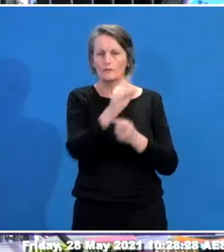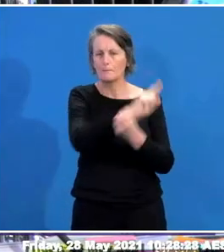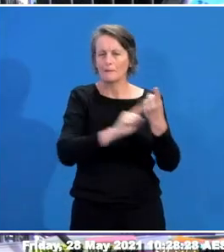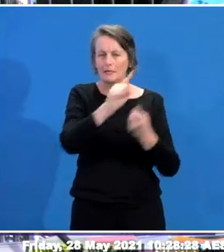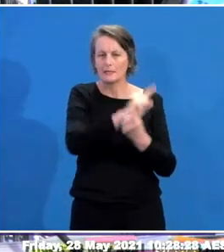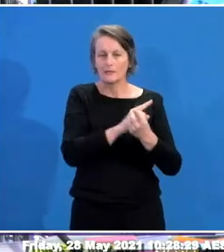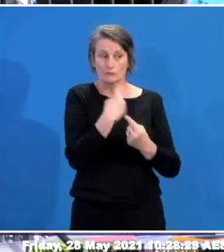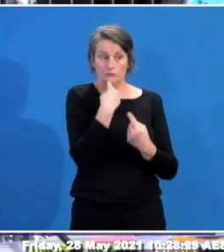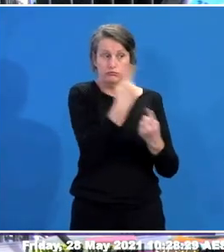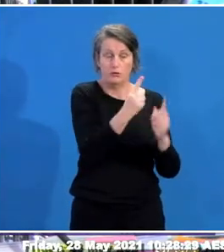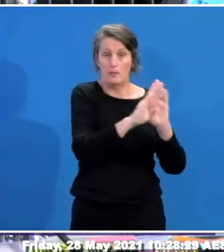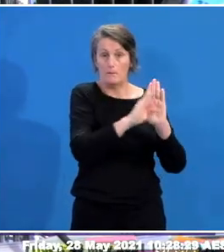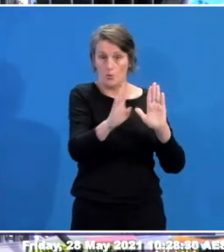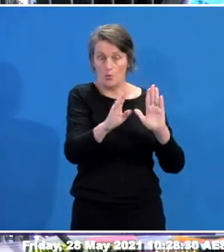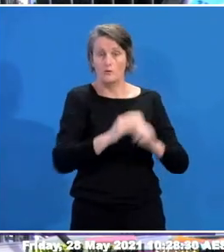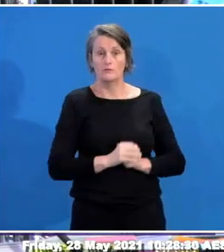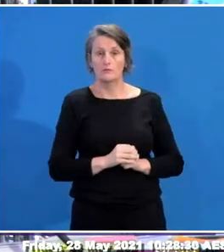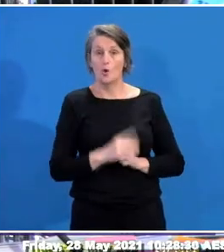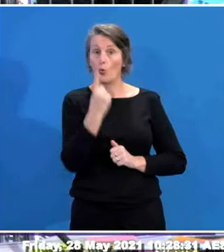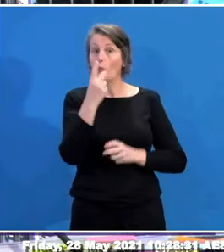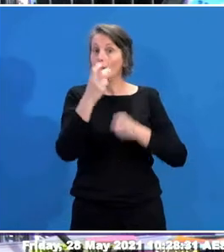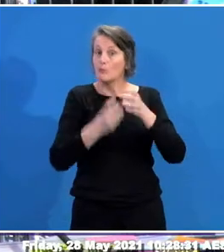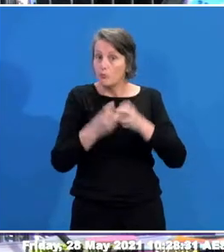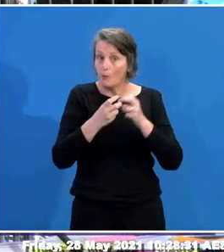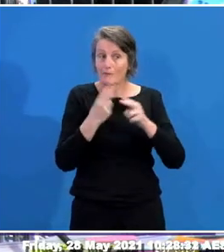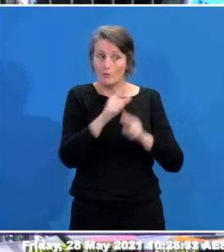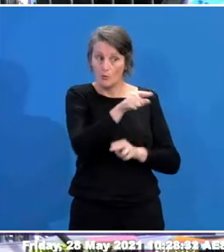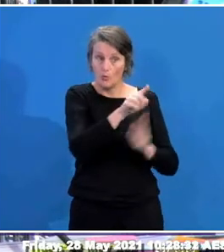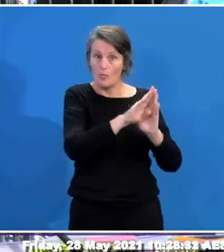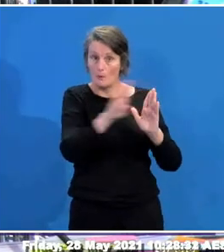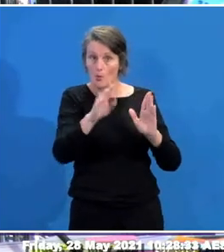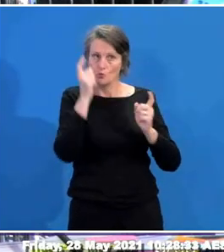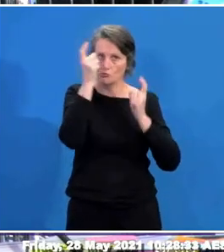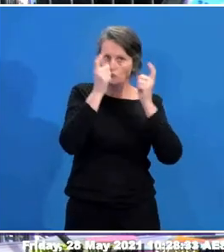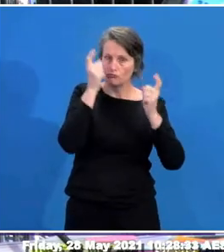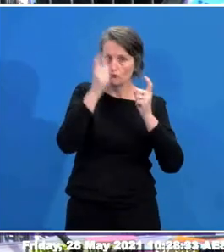meeting, that one of the issues for the Board to consider was the Response Team